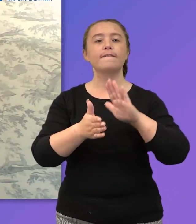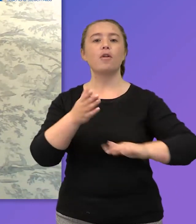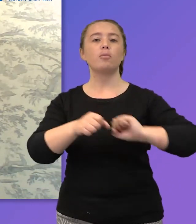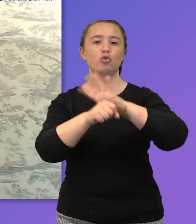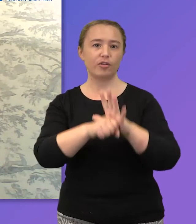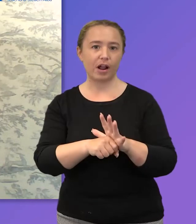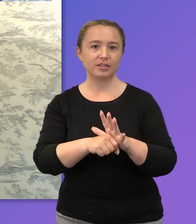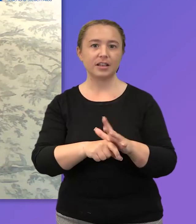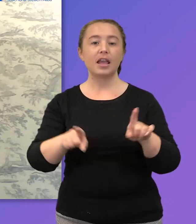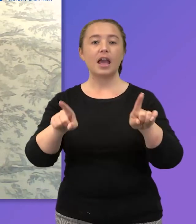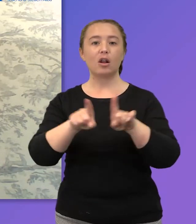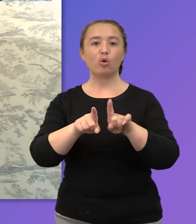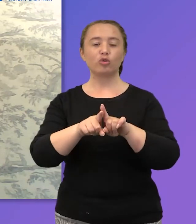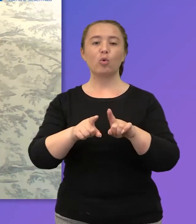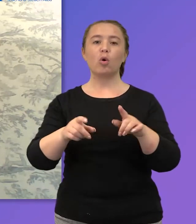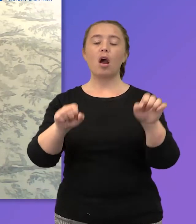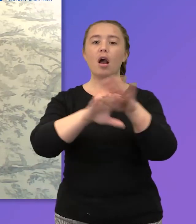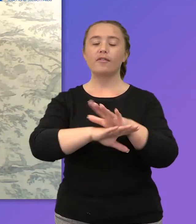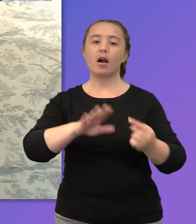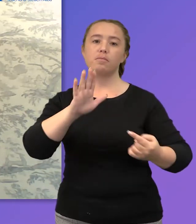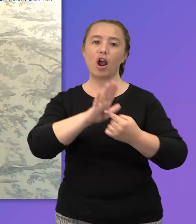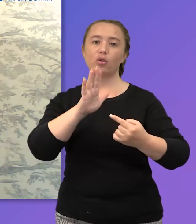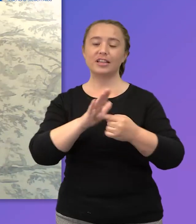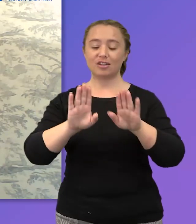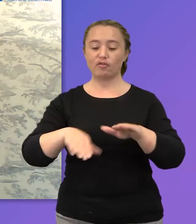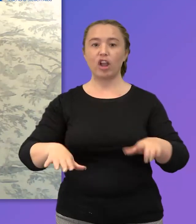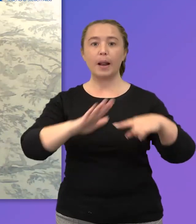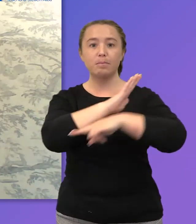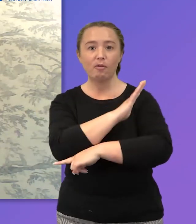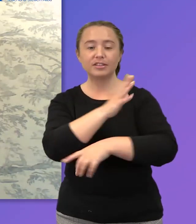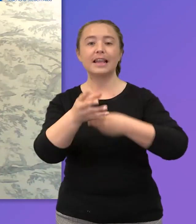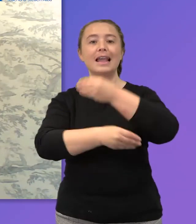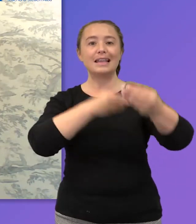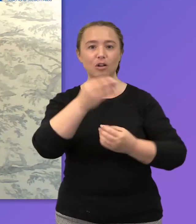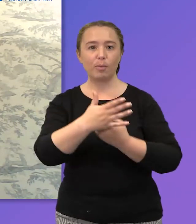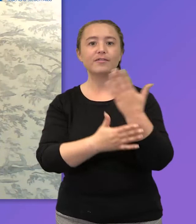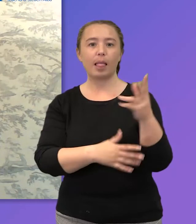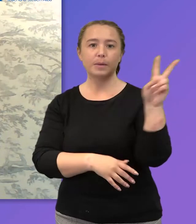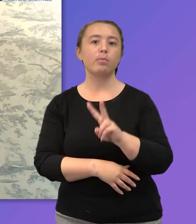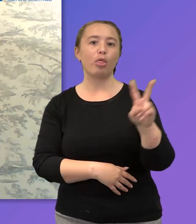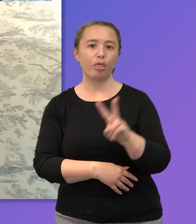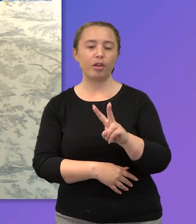and address the government's core priorities of addressing child poverty and economic development.